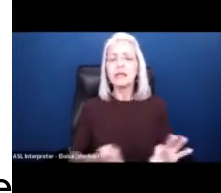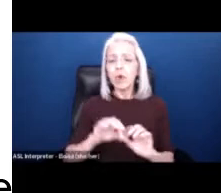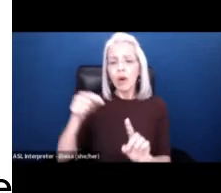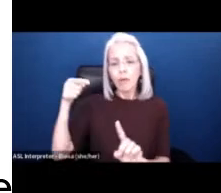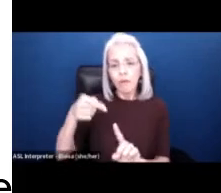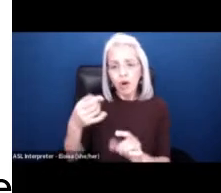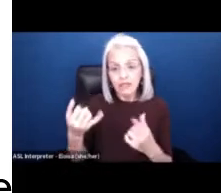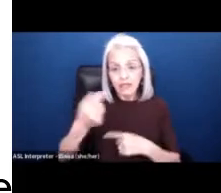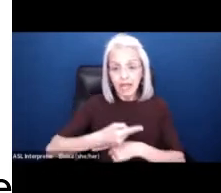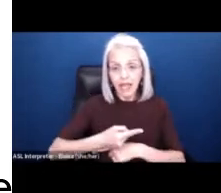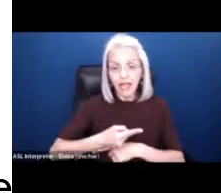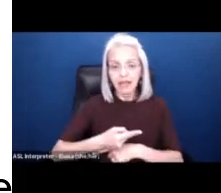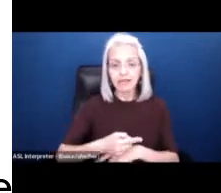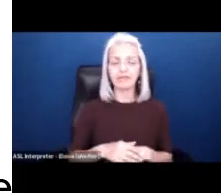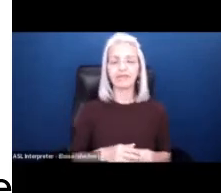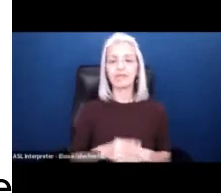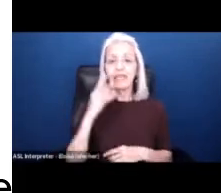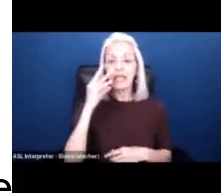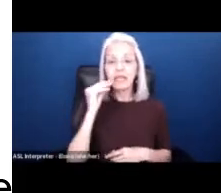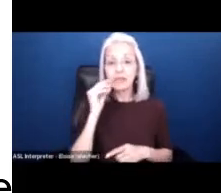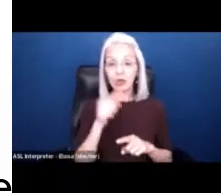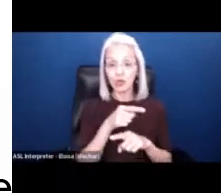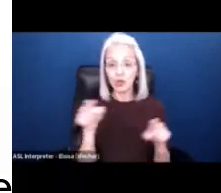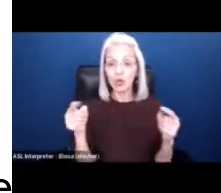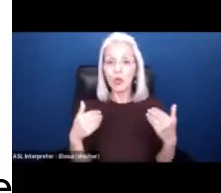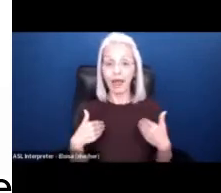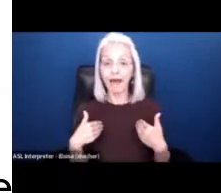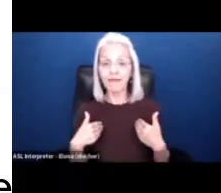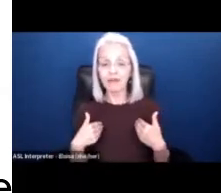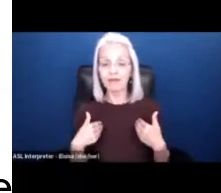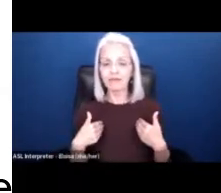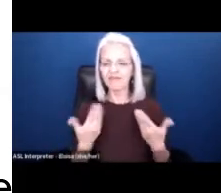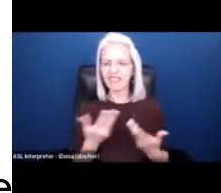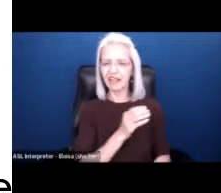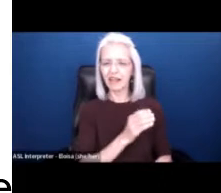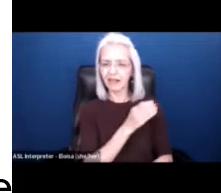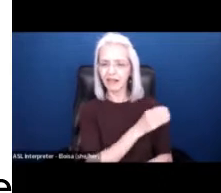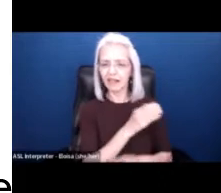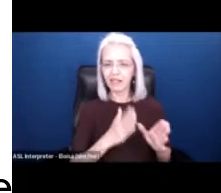the experience that you have, as a clinician as a case manager,